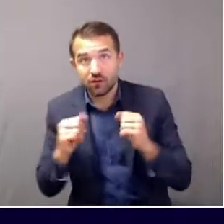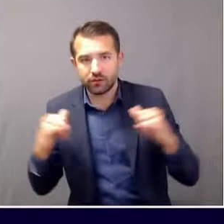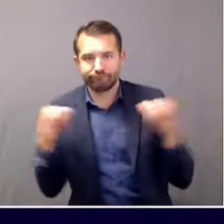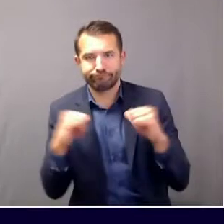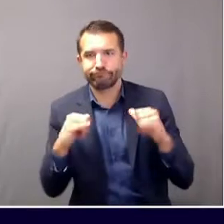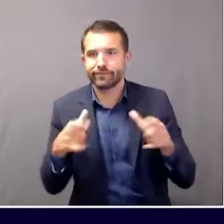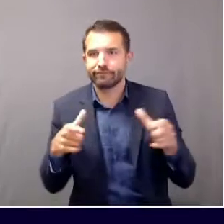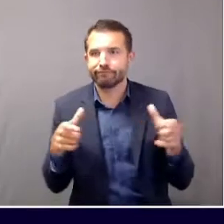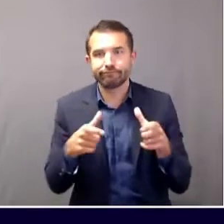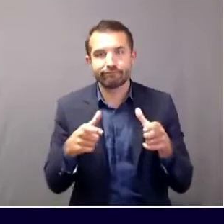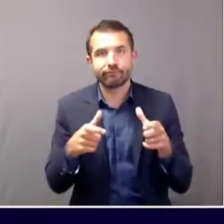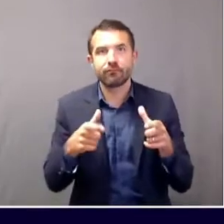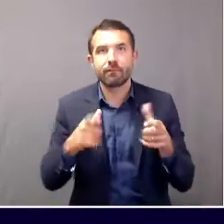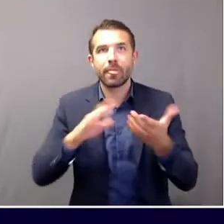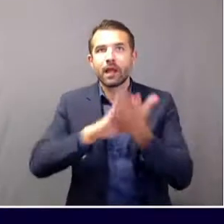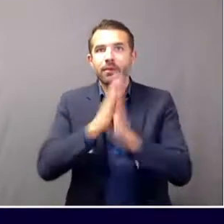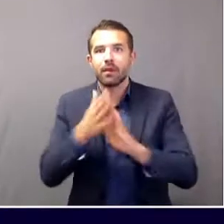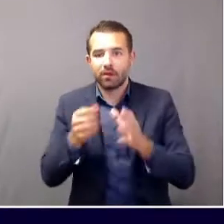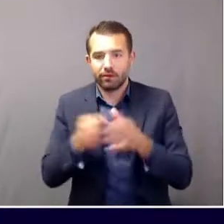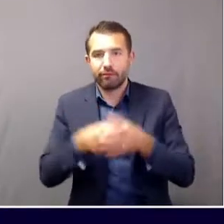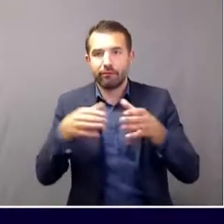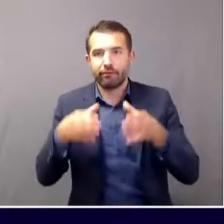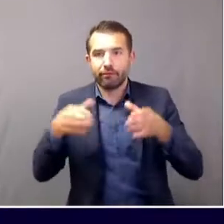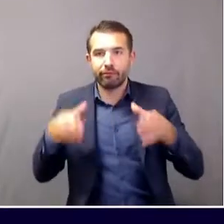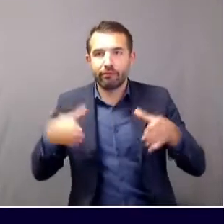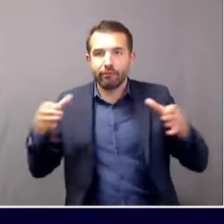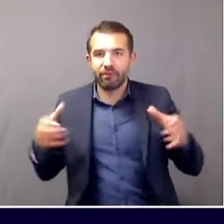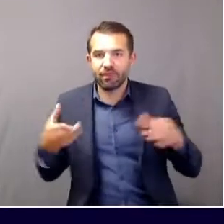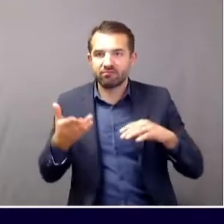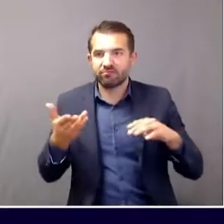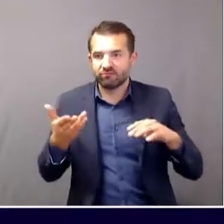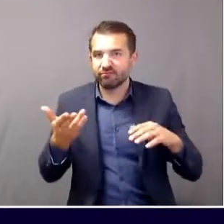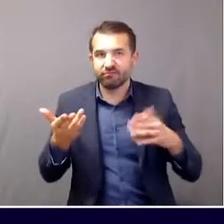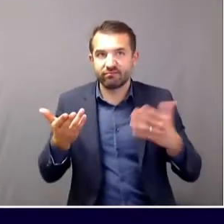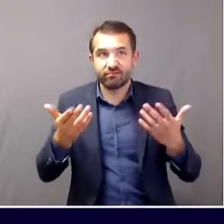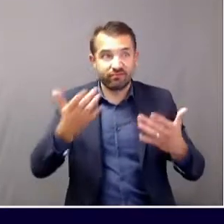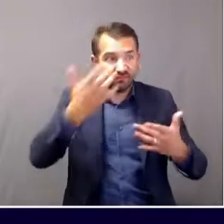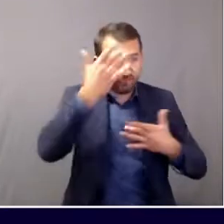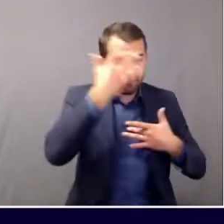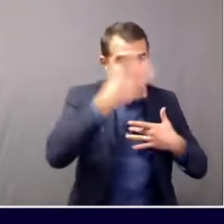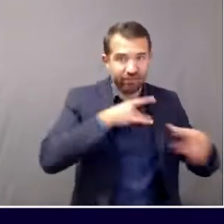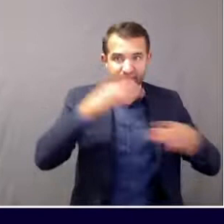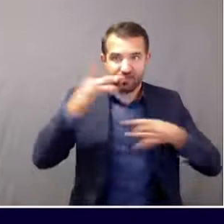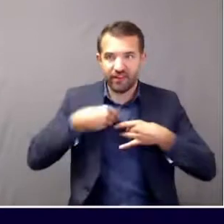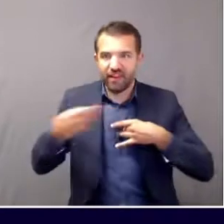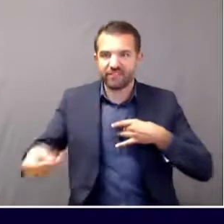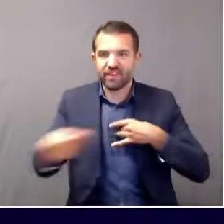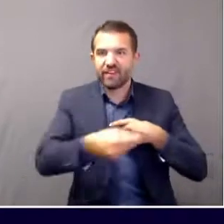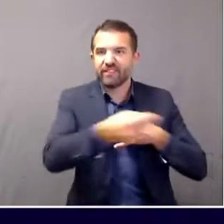big dome that allows for